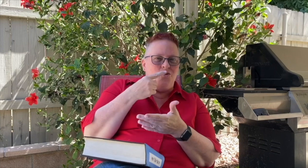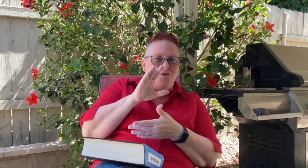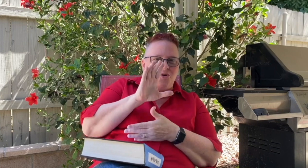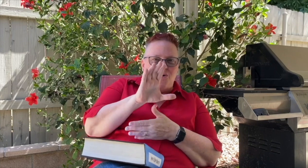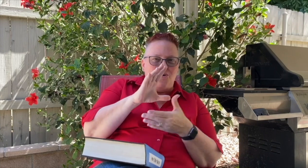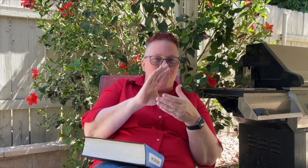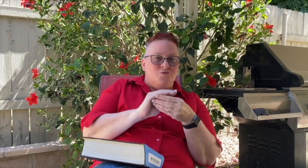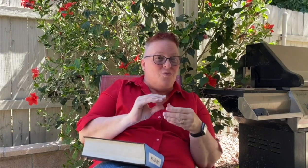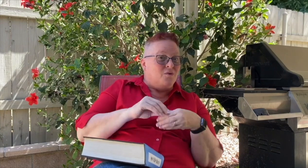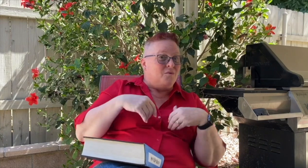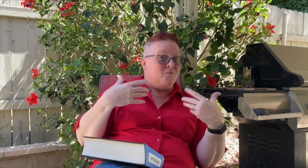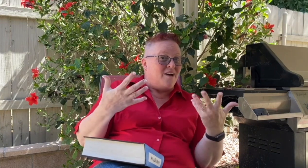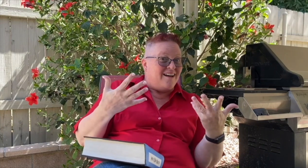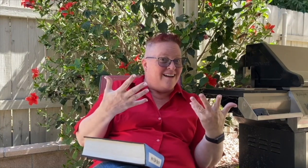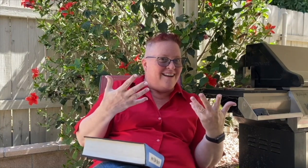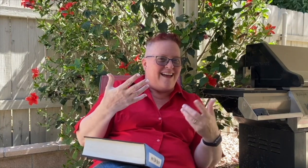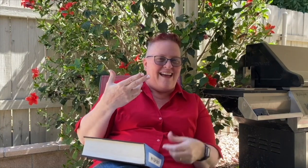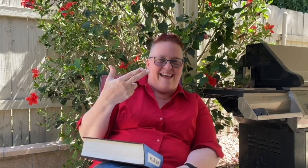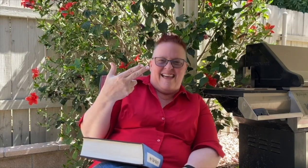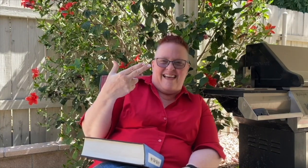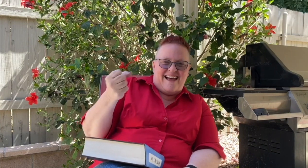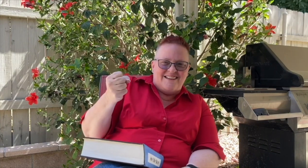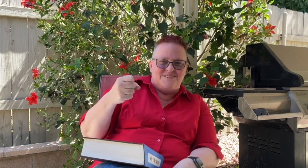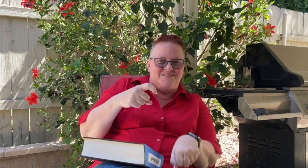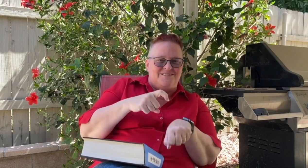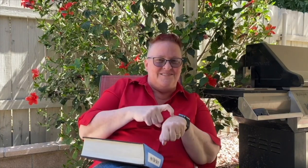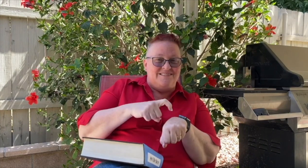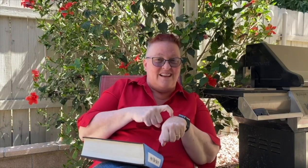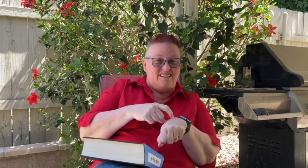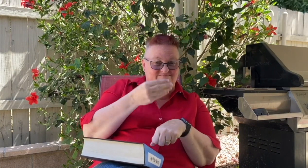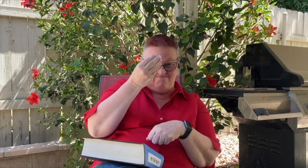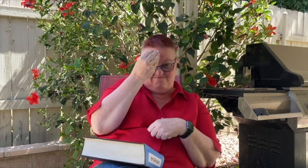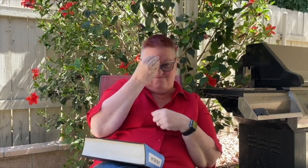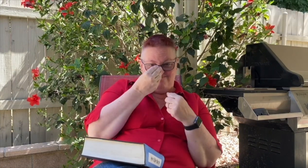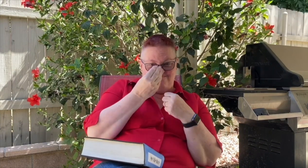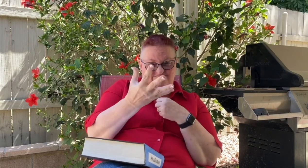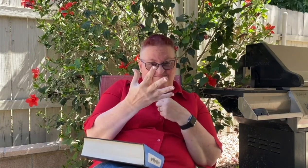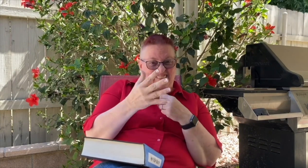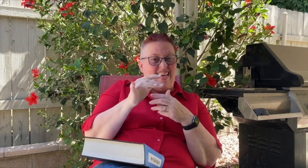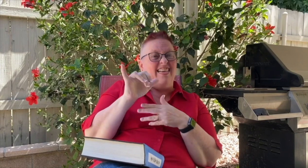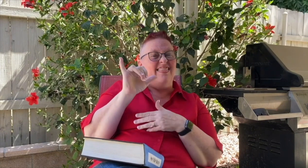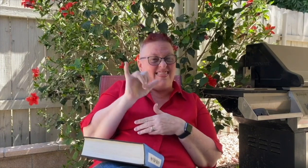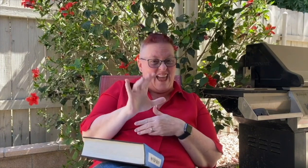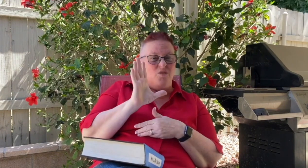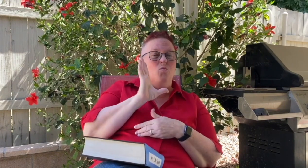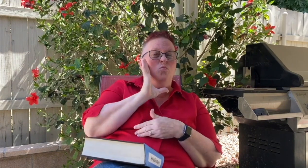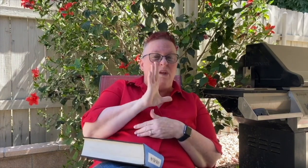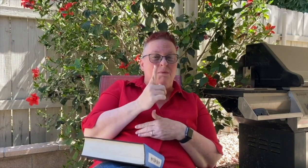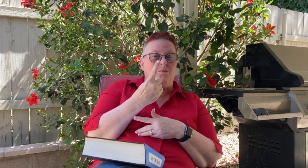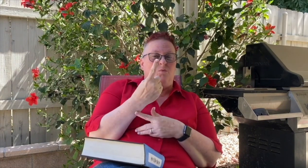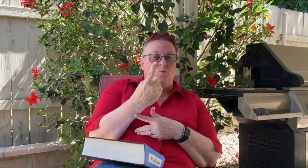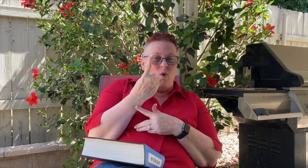Now will be starting a new chapter. For your story, the next chapter is high school.